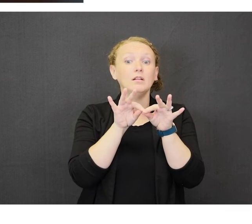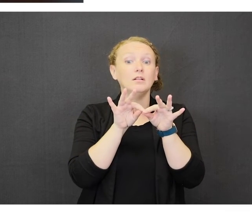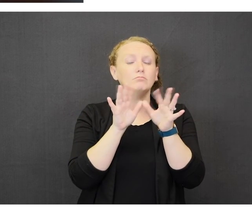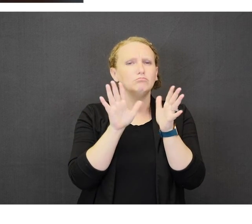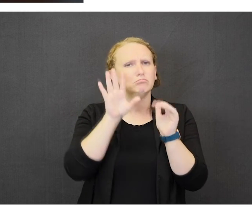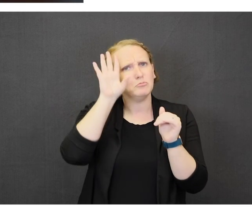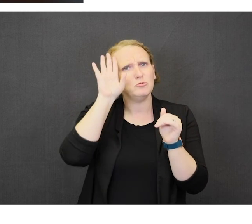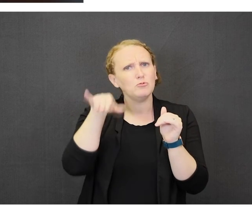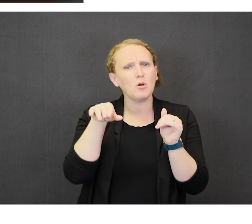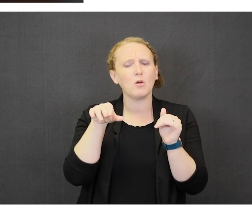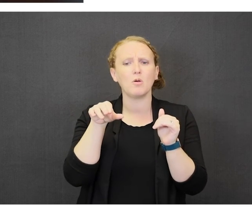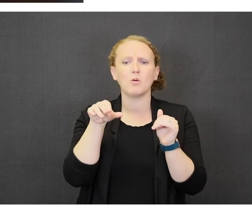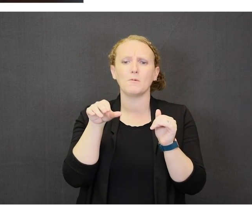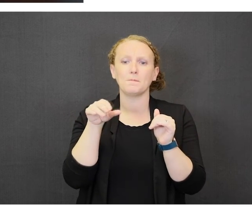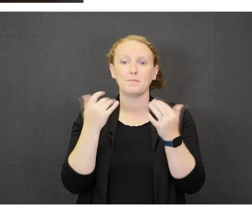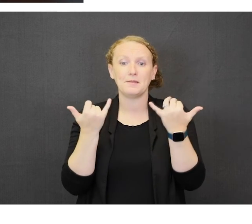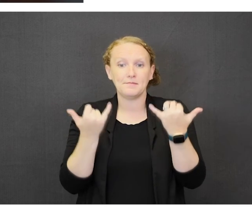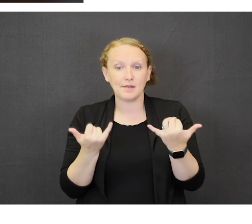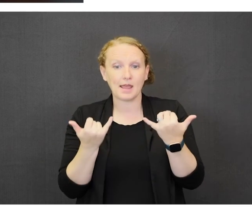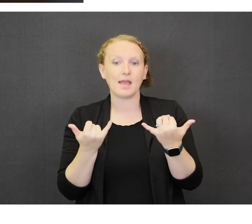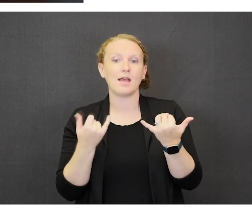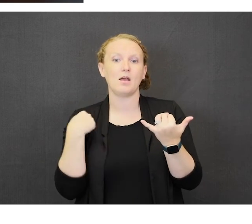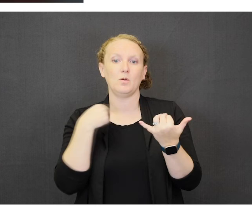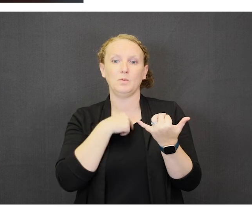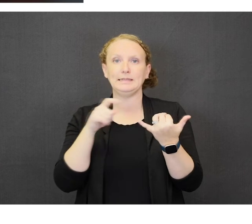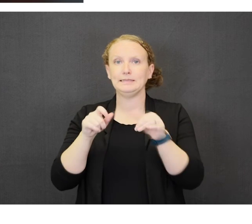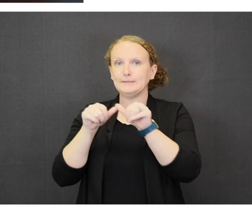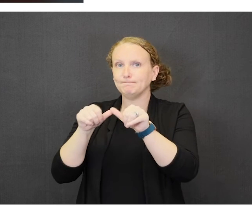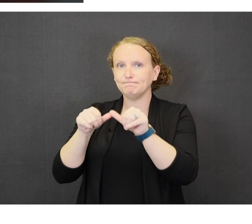things we know we need to do to maintain really good health